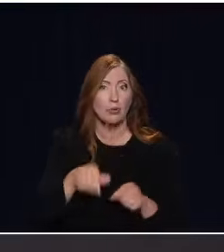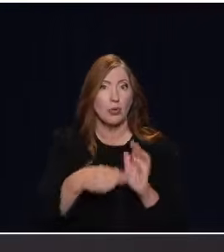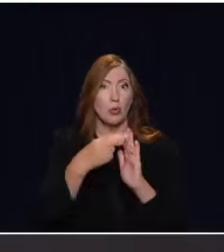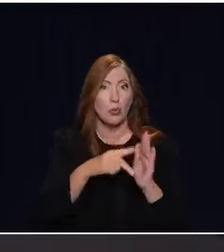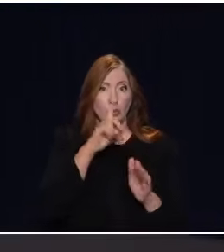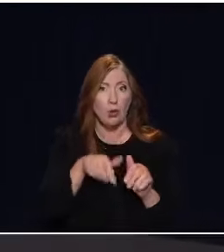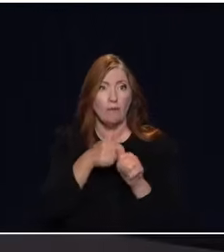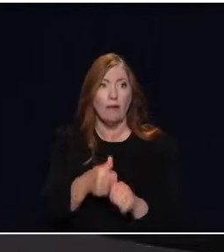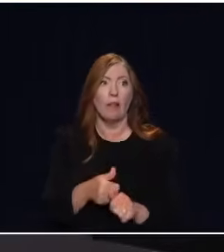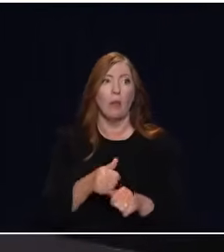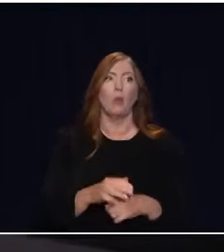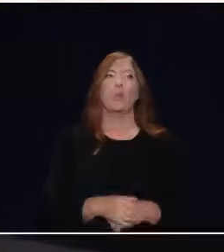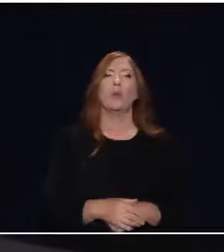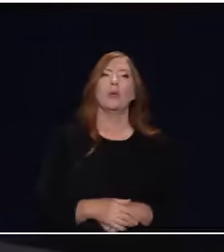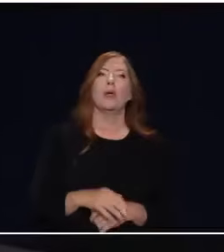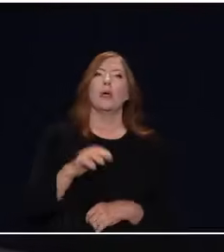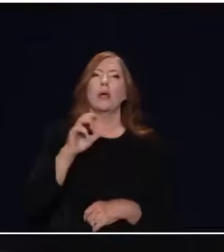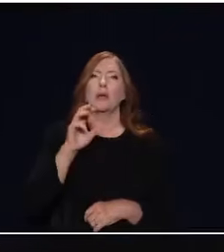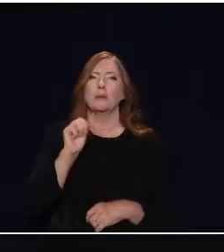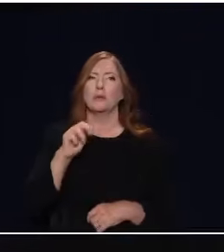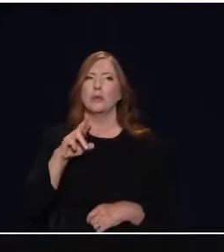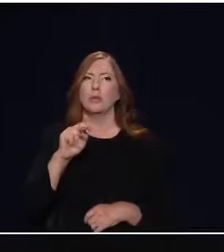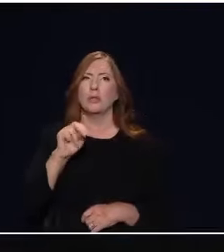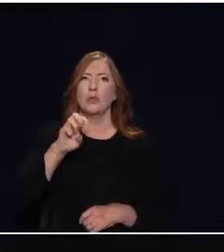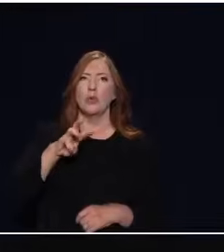THEY NEED TO HAPPEN. MY JOB IS TO SIMPLY ENFORCE IF